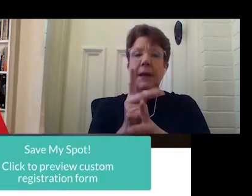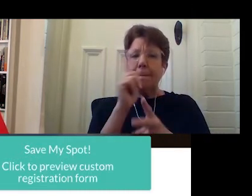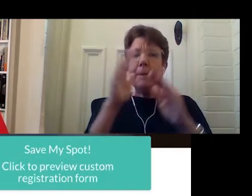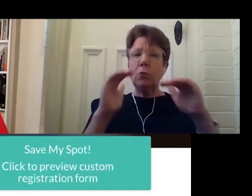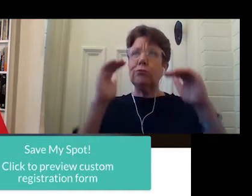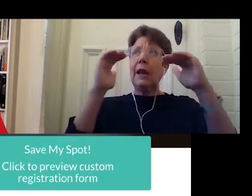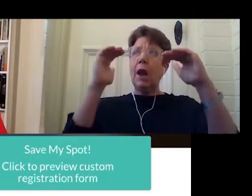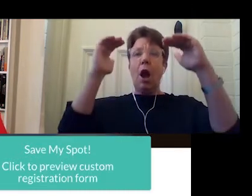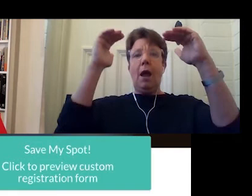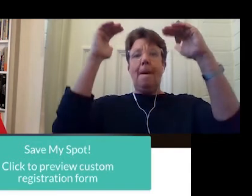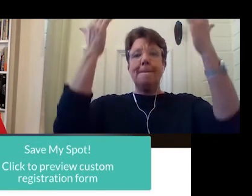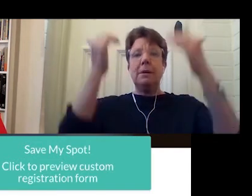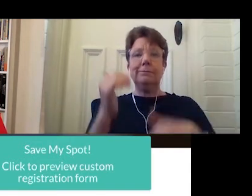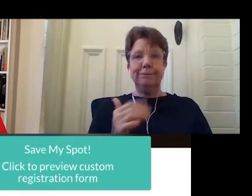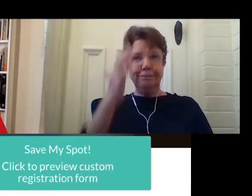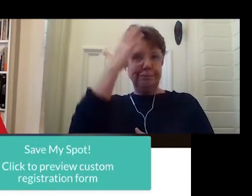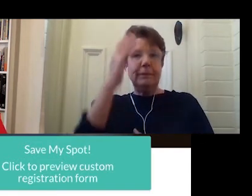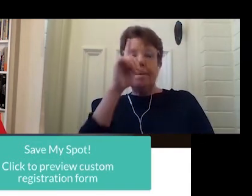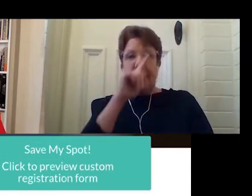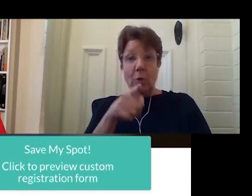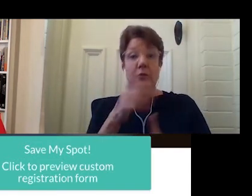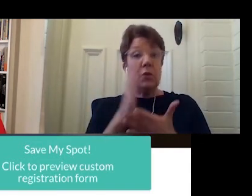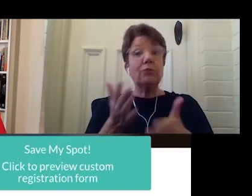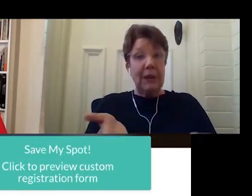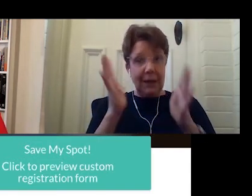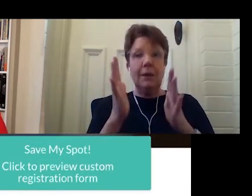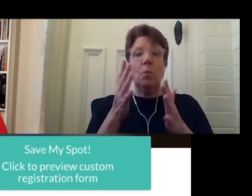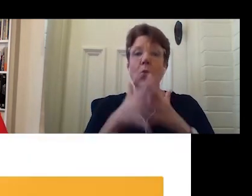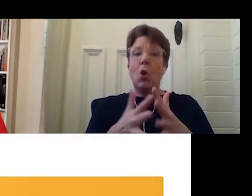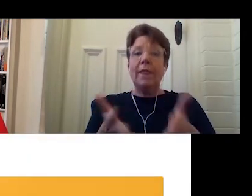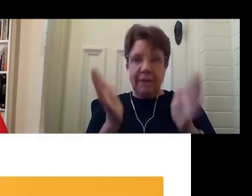in the creative industries. So, give it a go! If you think that your